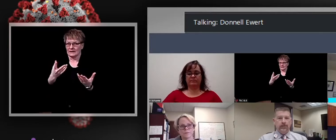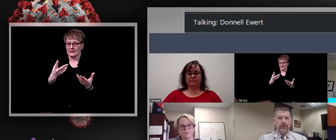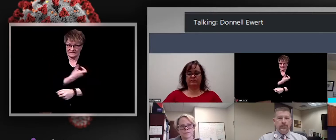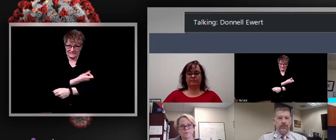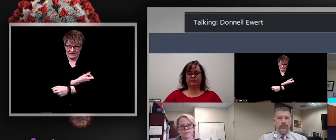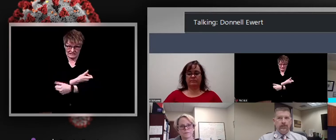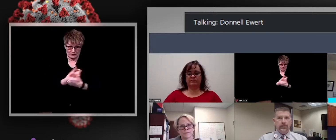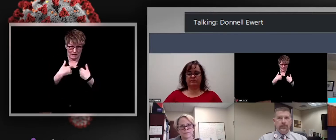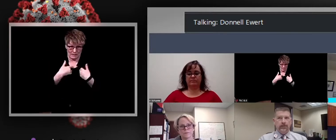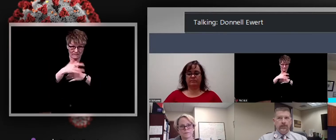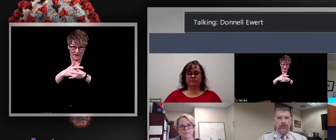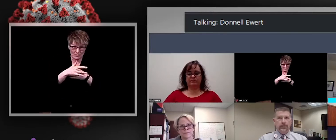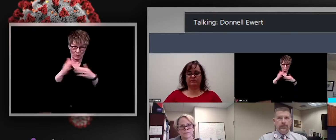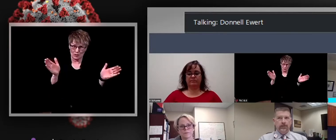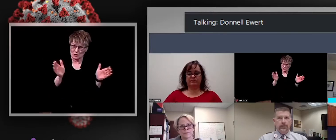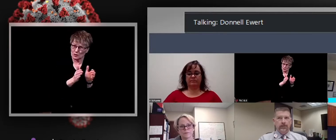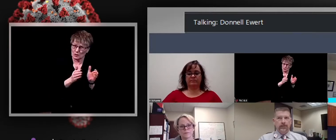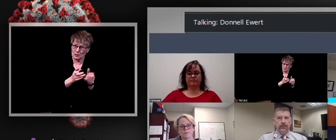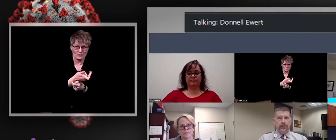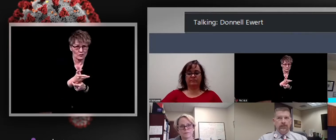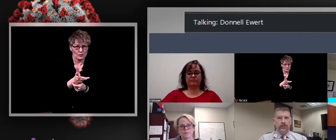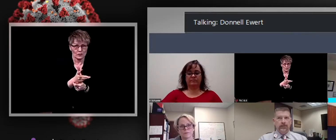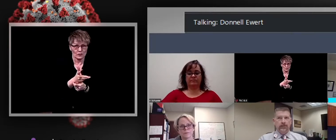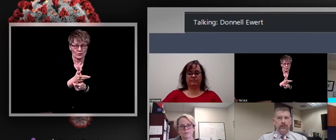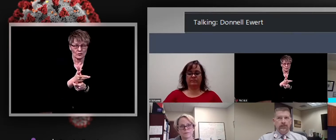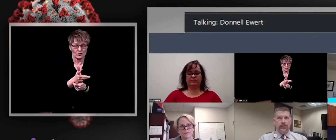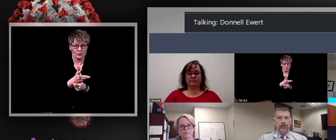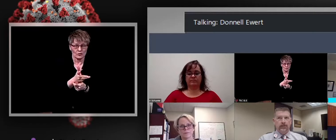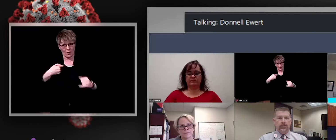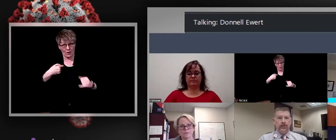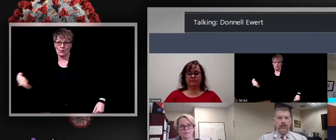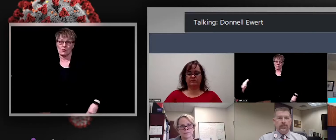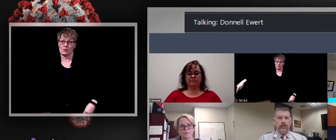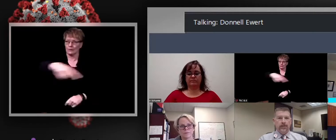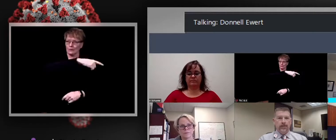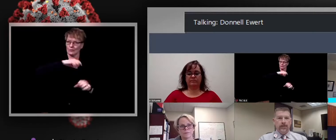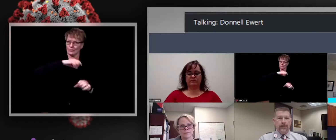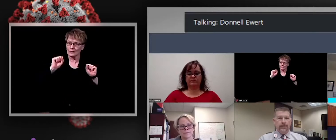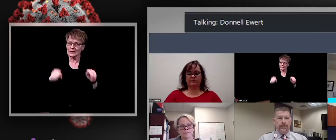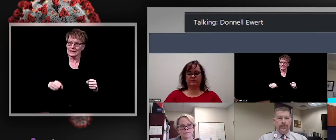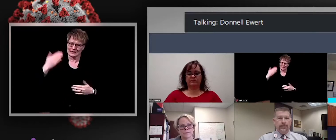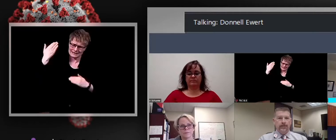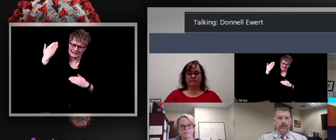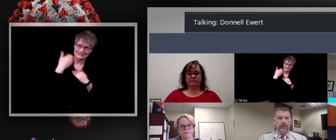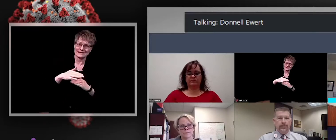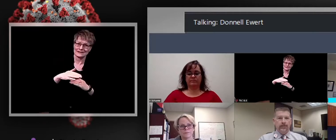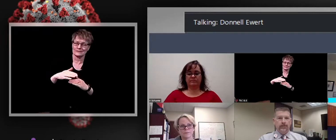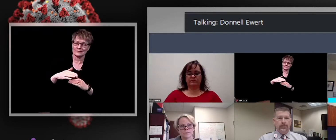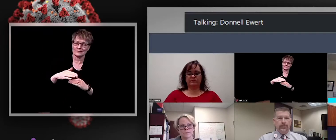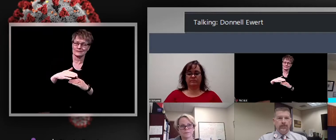lot more to prevent spread, hospitalizations and deaths by wearing our masks and refraining